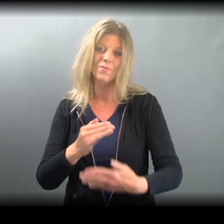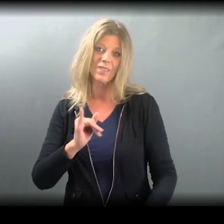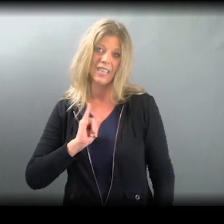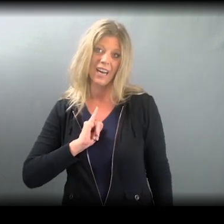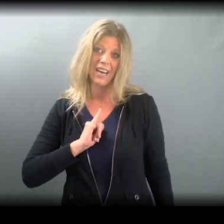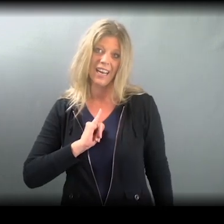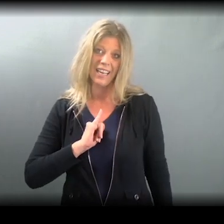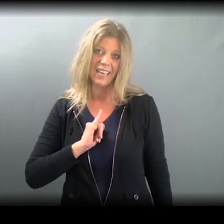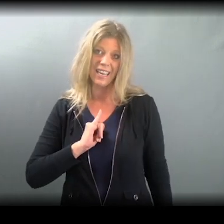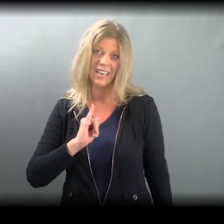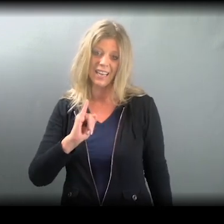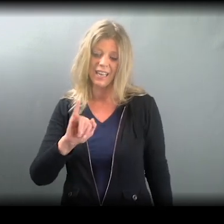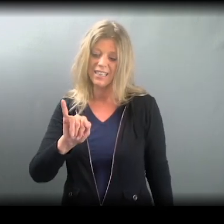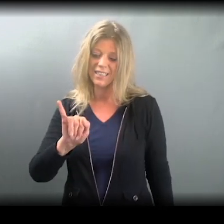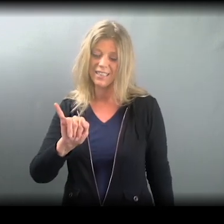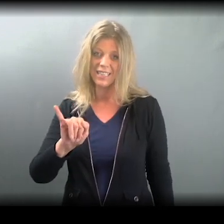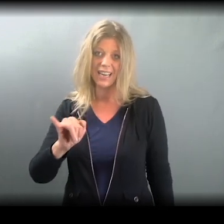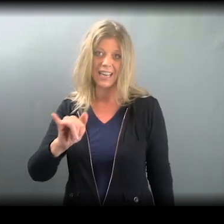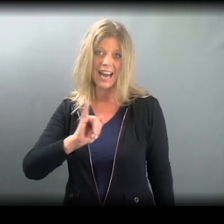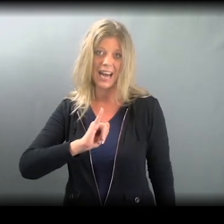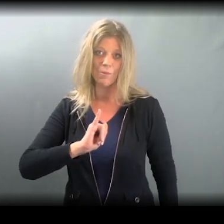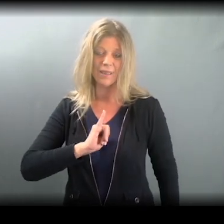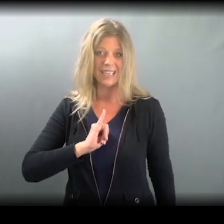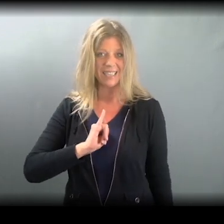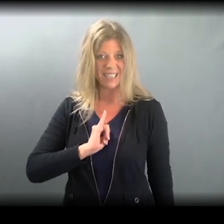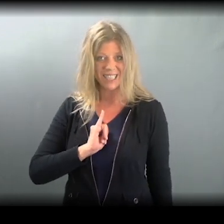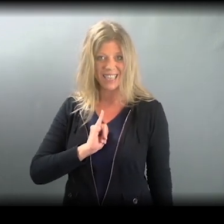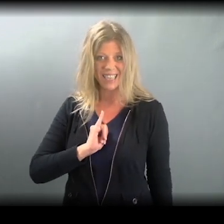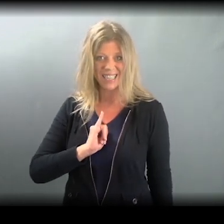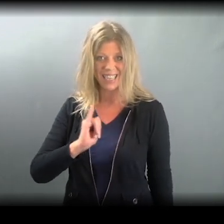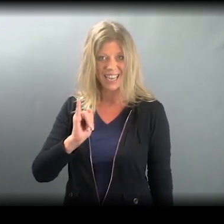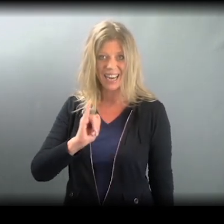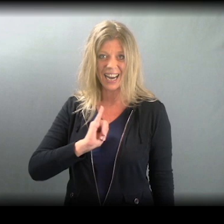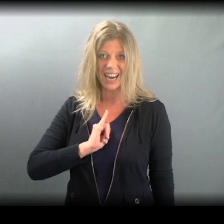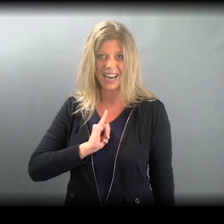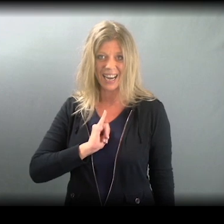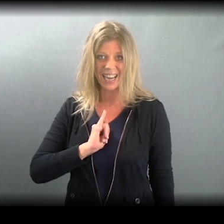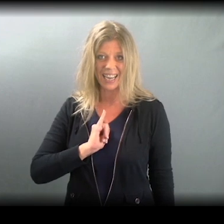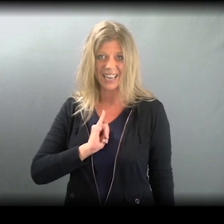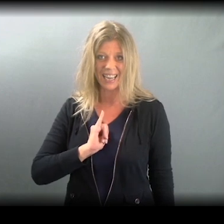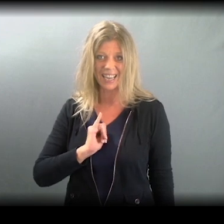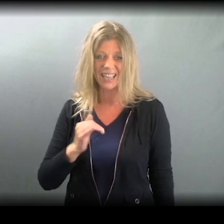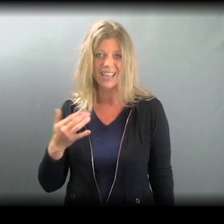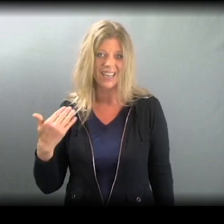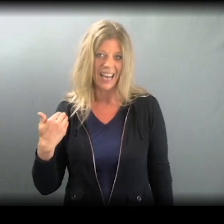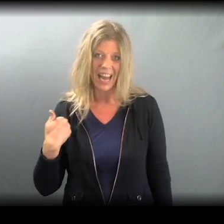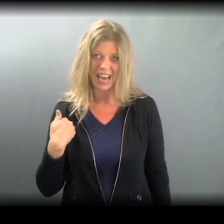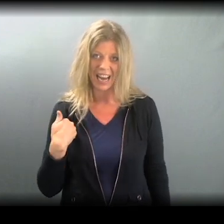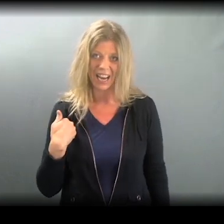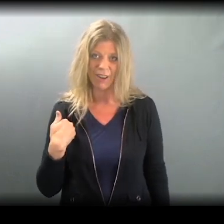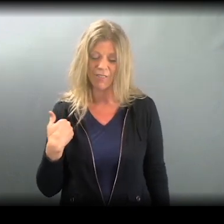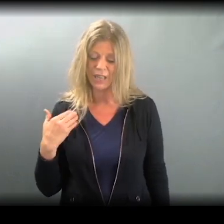I It's just an I-hand placed on your chest. I HAVE